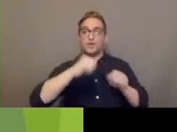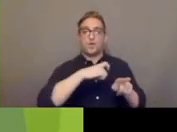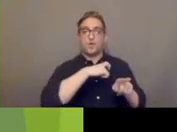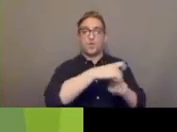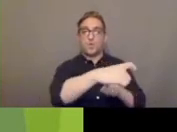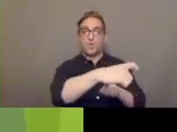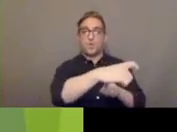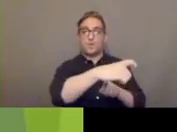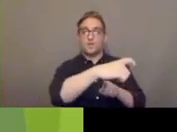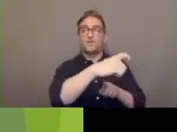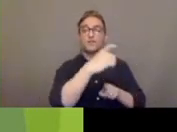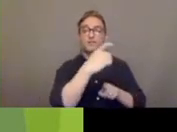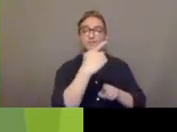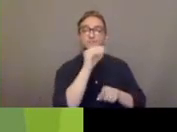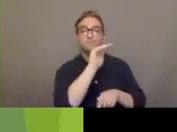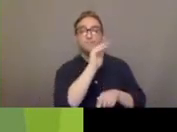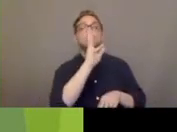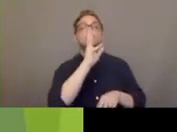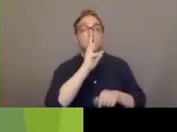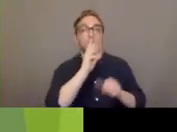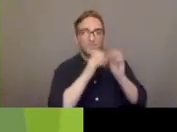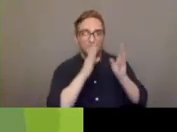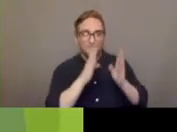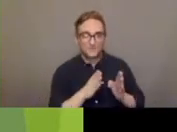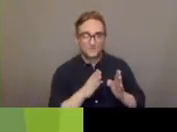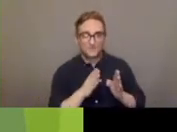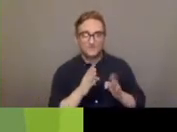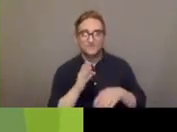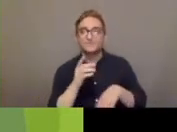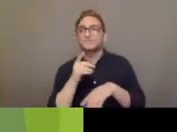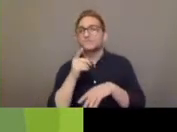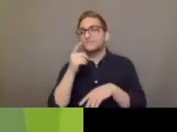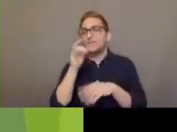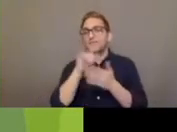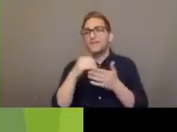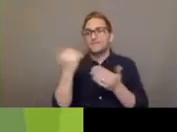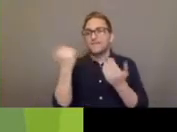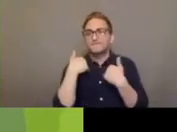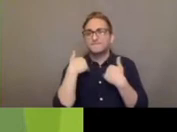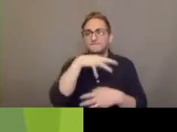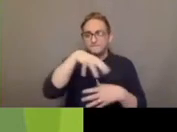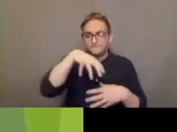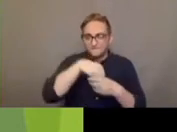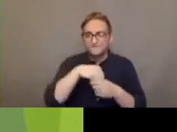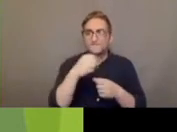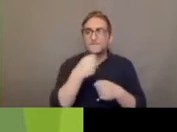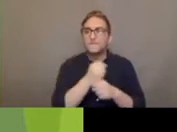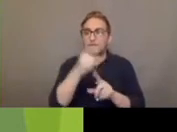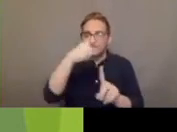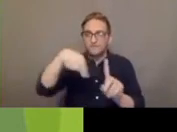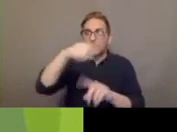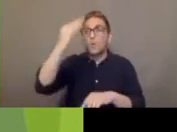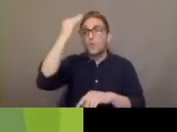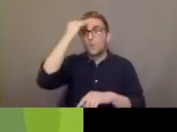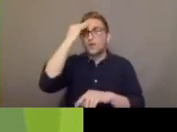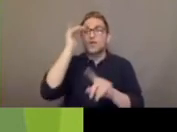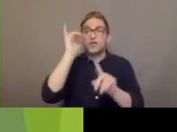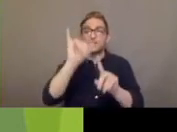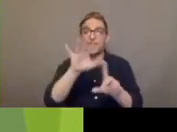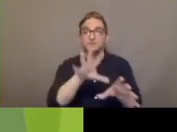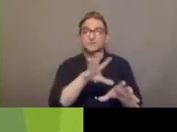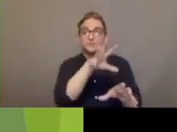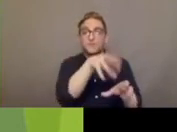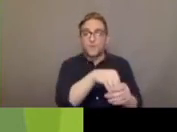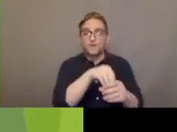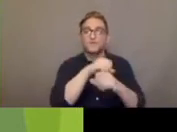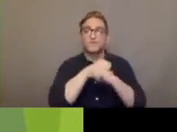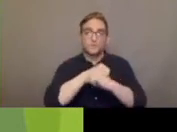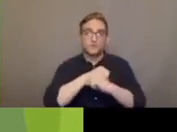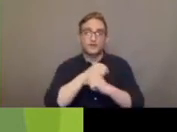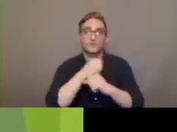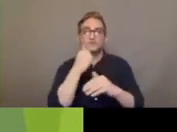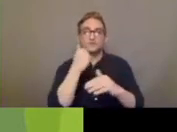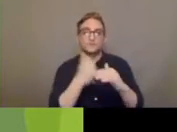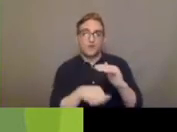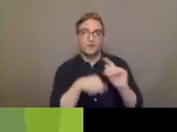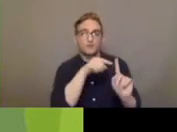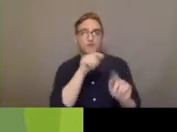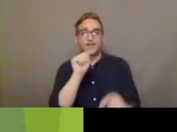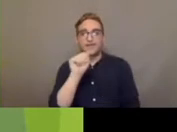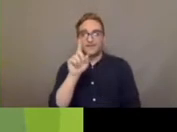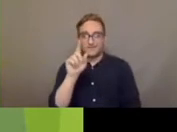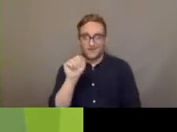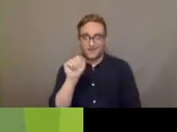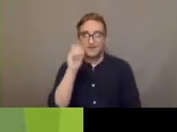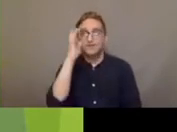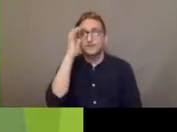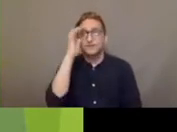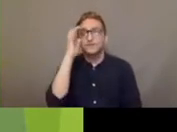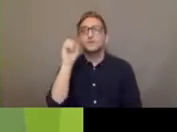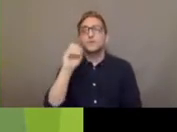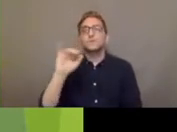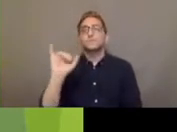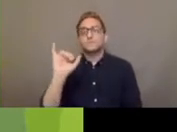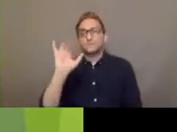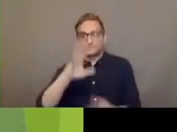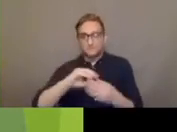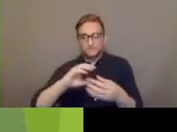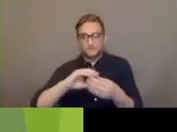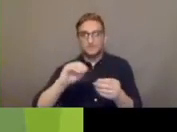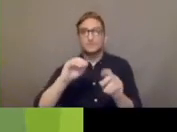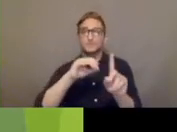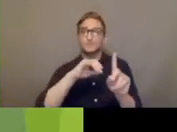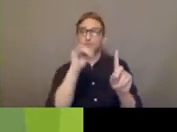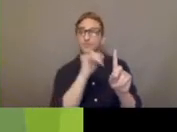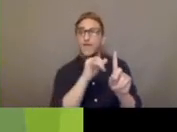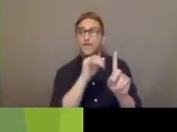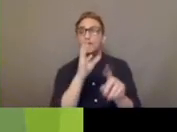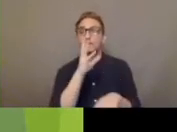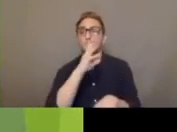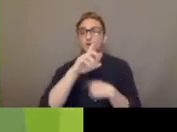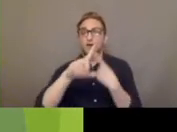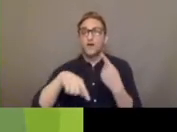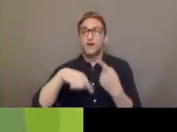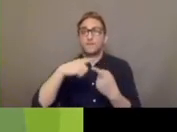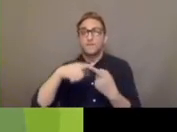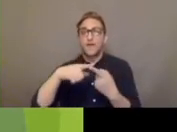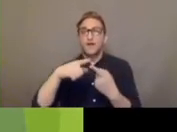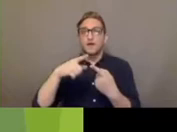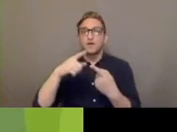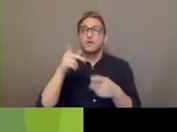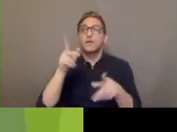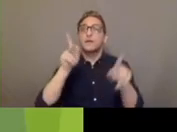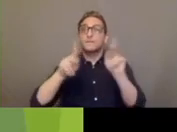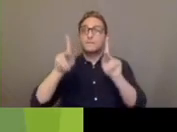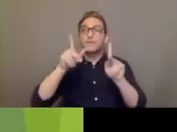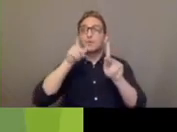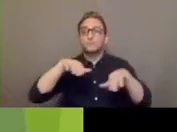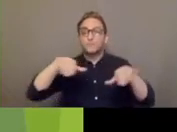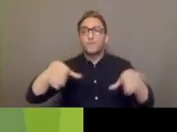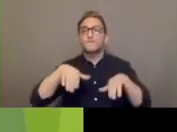Most of the time we are talking about allowing people to perform functions of the job which